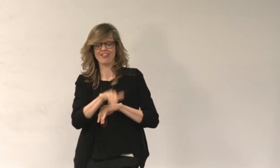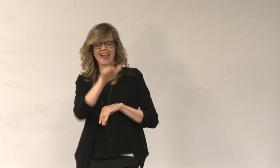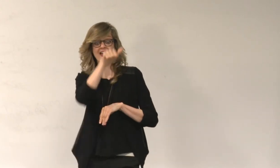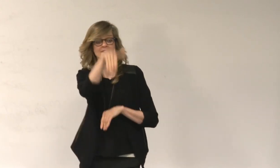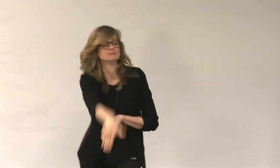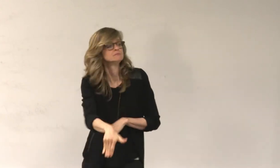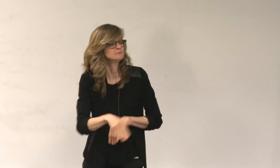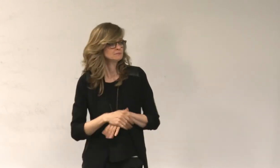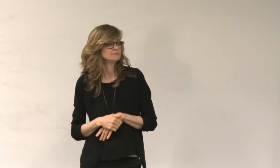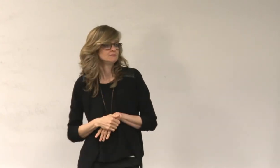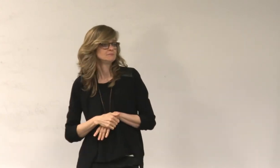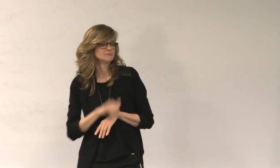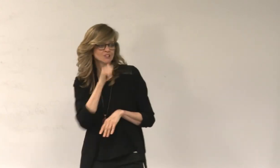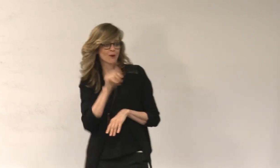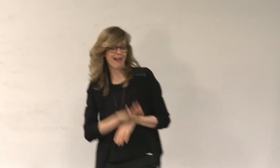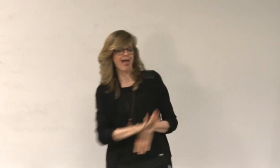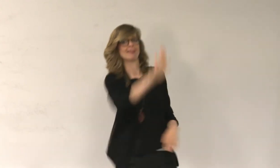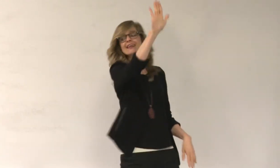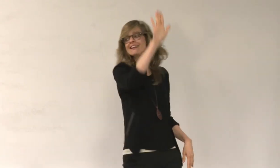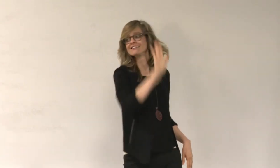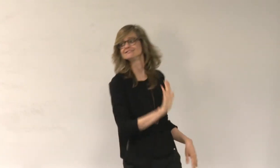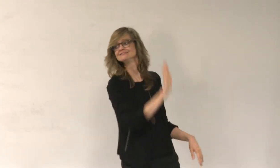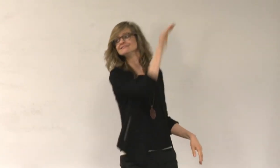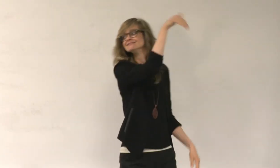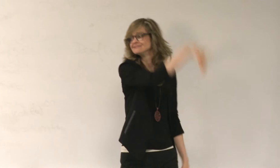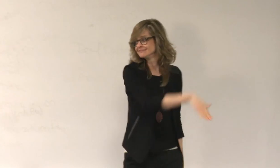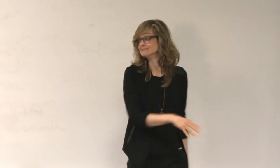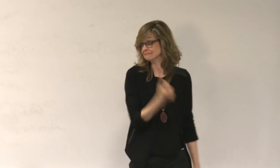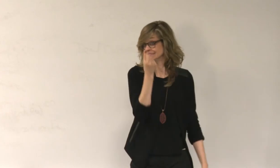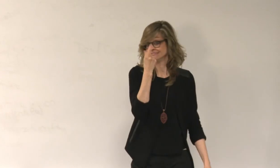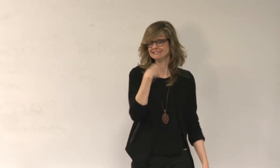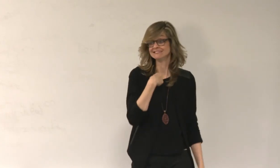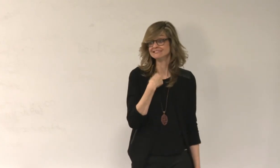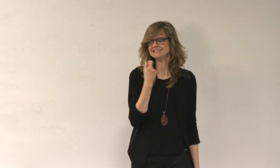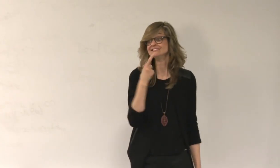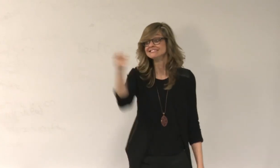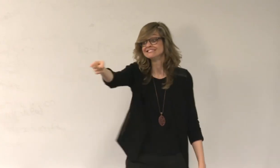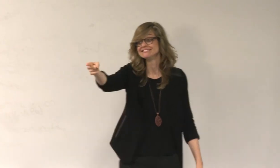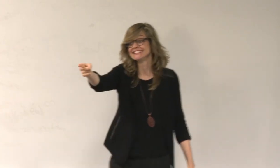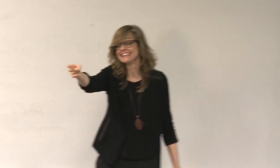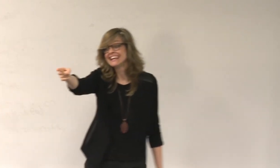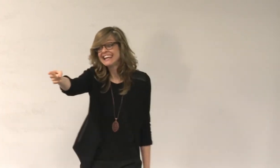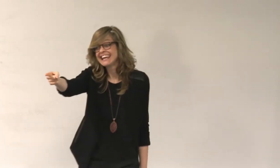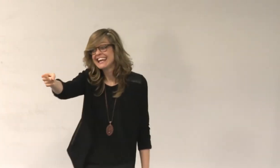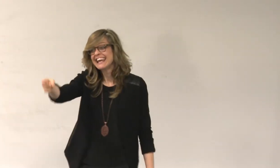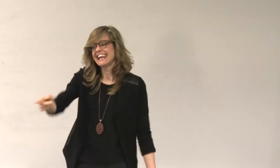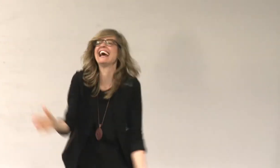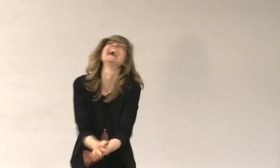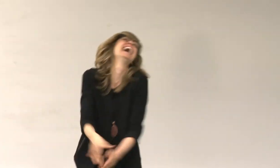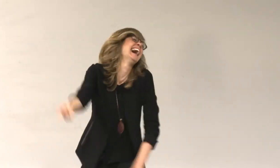BUT THEN AFTER THAT POINT, IT DIDN'T CONTINUE TO GO UP, BUT IT PEAKED AND THEN DECLINED.